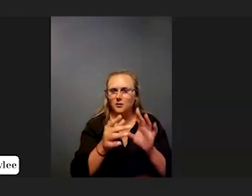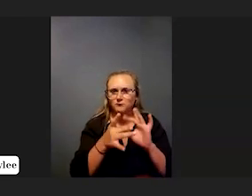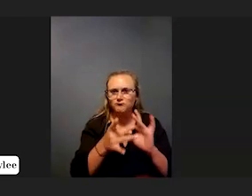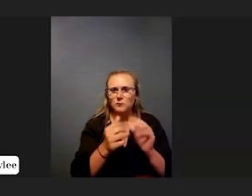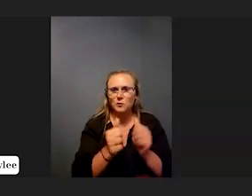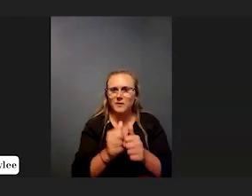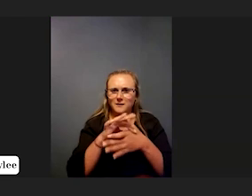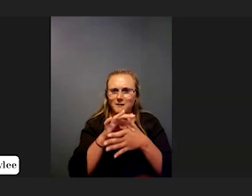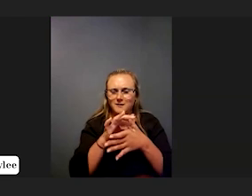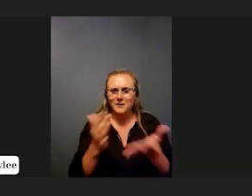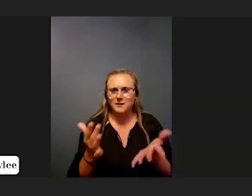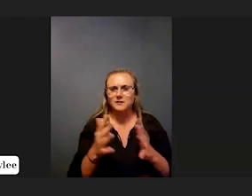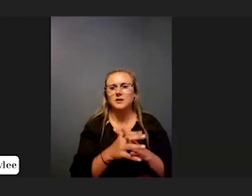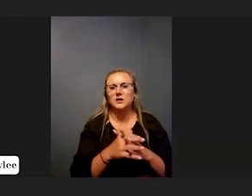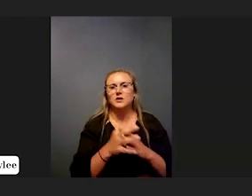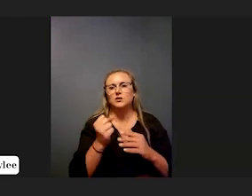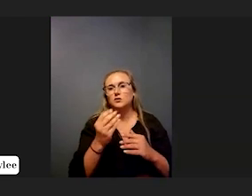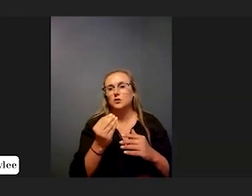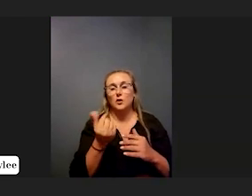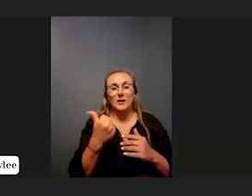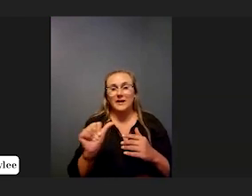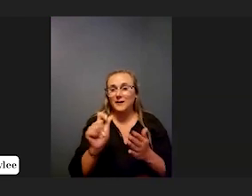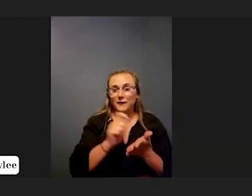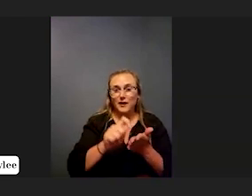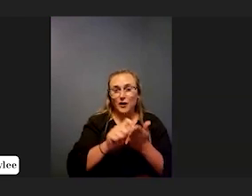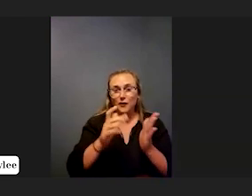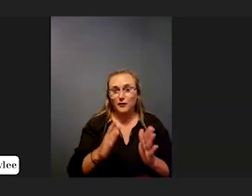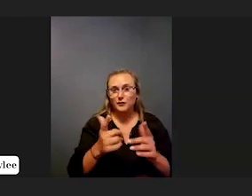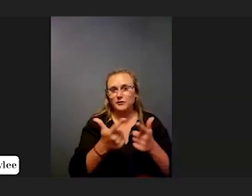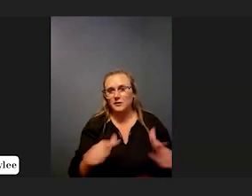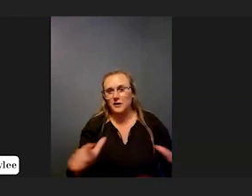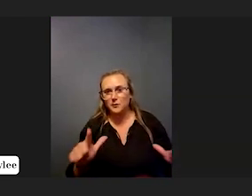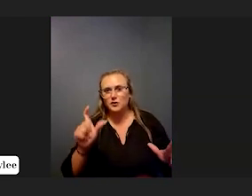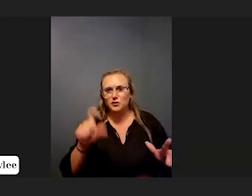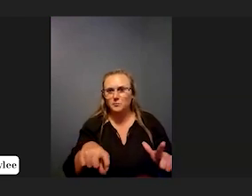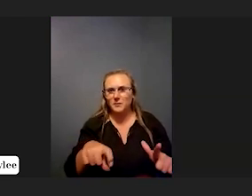Um, which means that any of the authored language should at some level be screened or approved by a content expert.